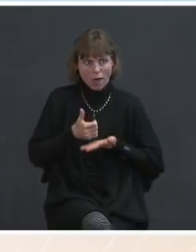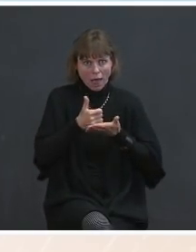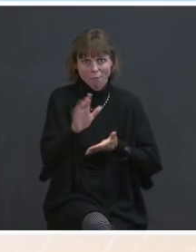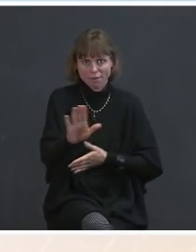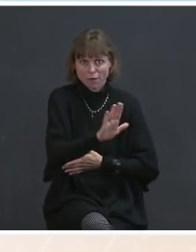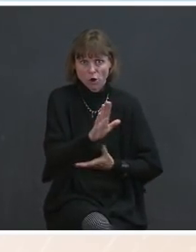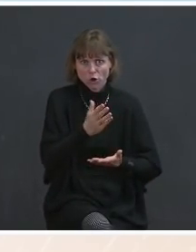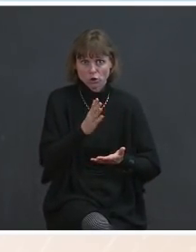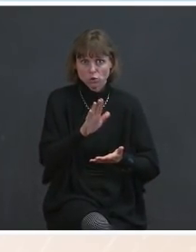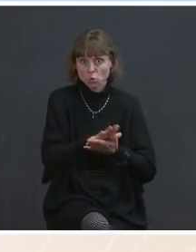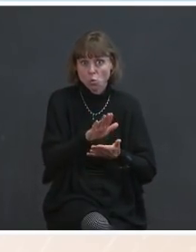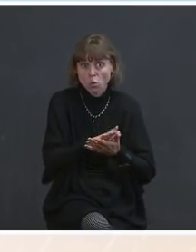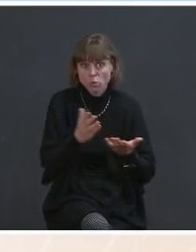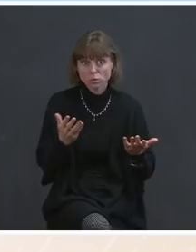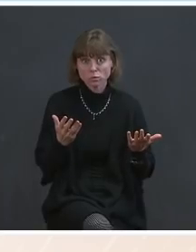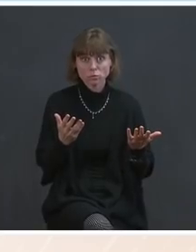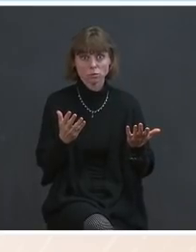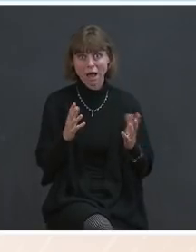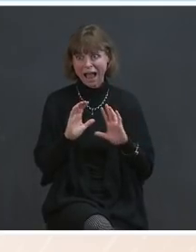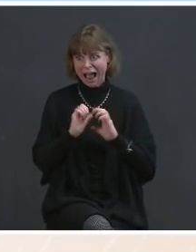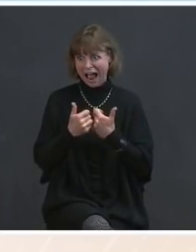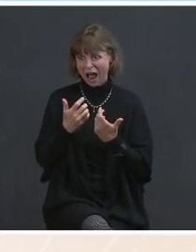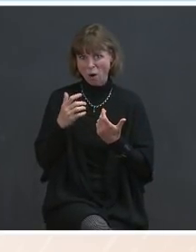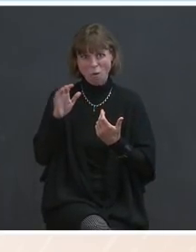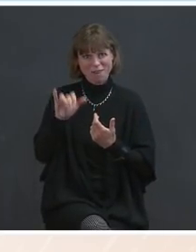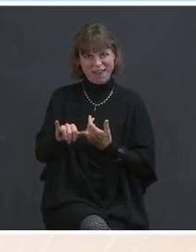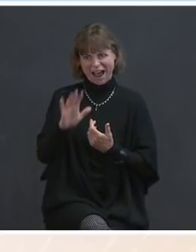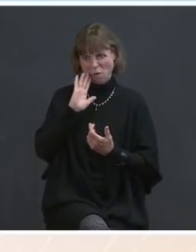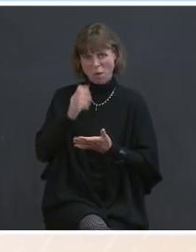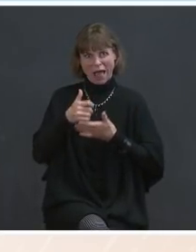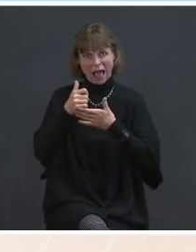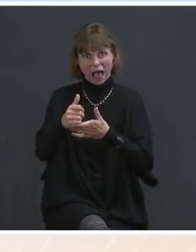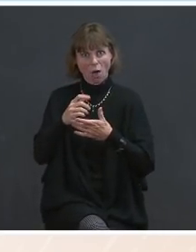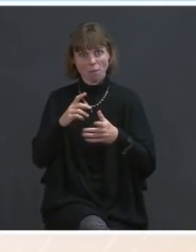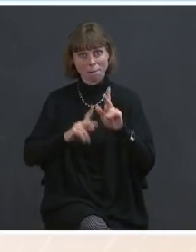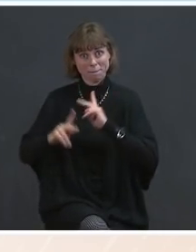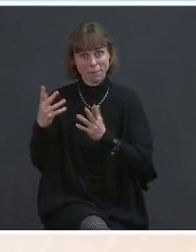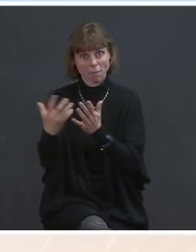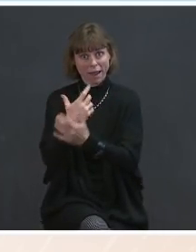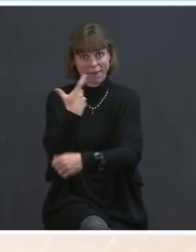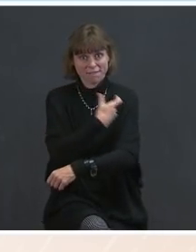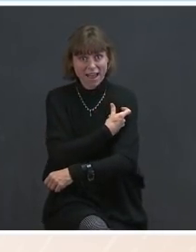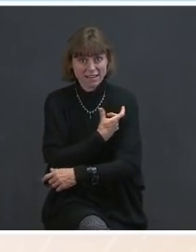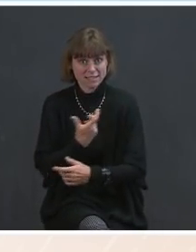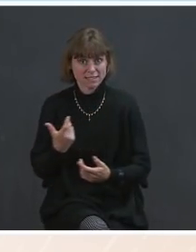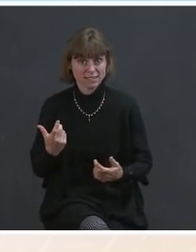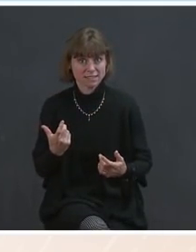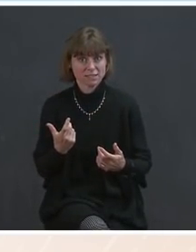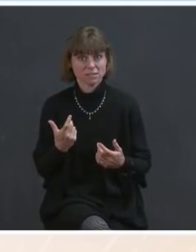how this will help get vaccines in the arms of their friends and family members? And he believes the American people